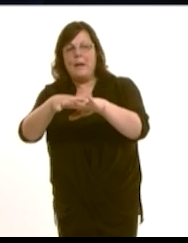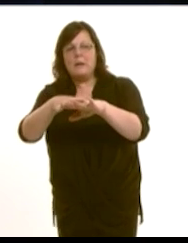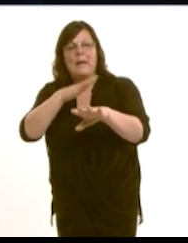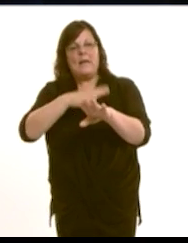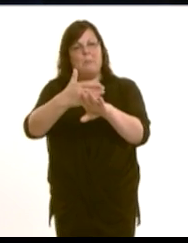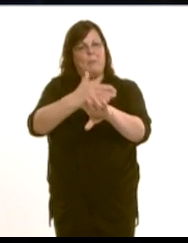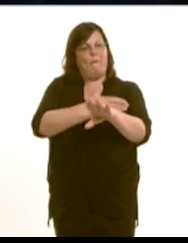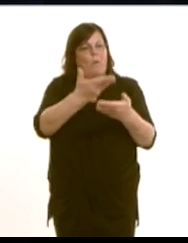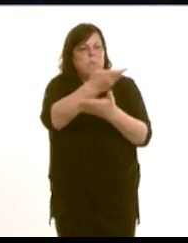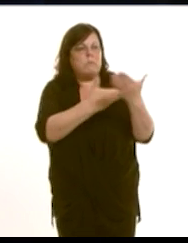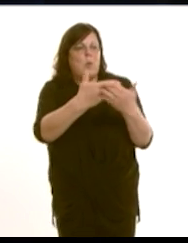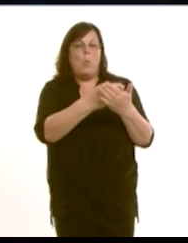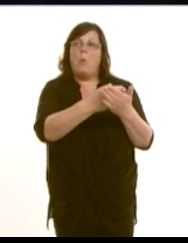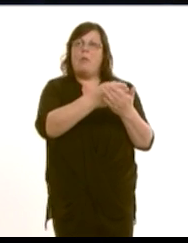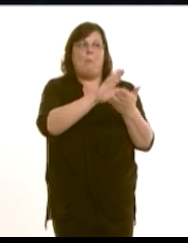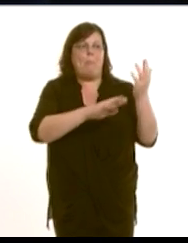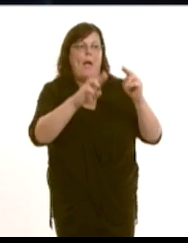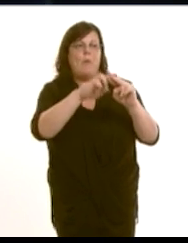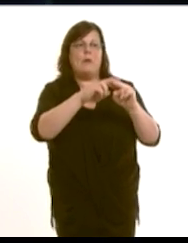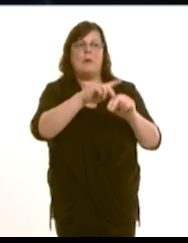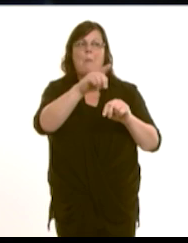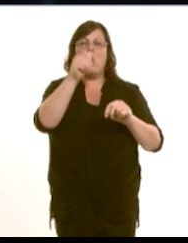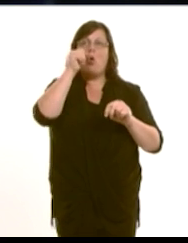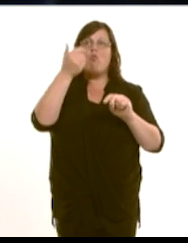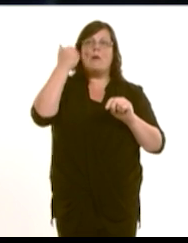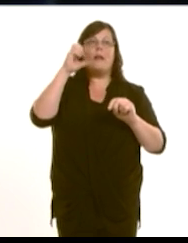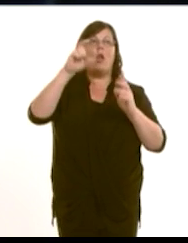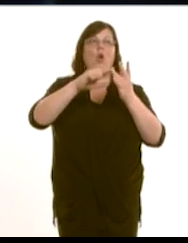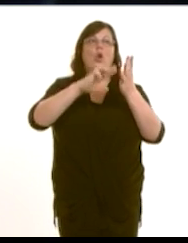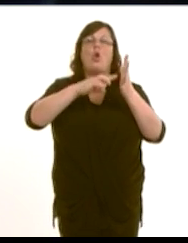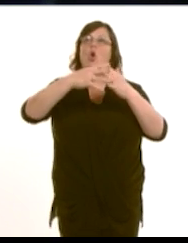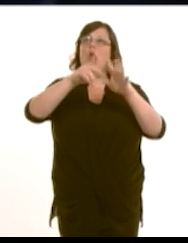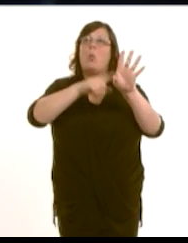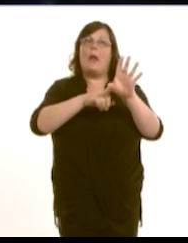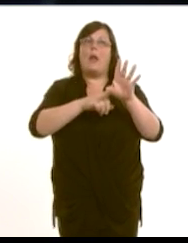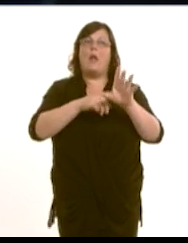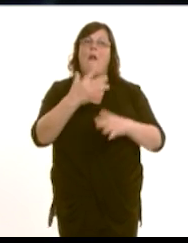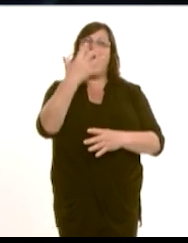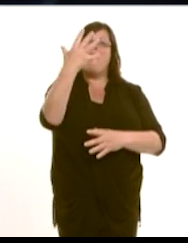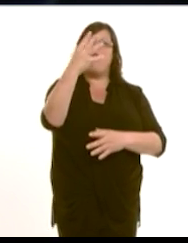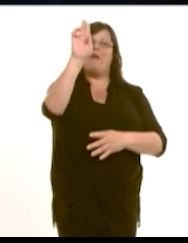However, in Conwy recently, two recent amalgamation proposals affecting five of our primary schools